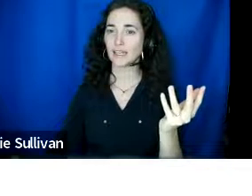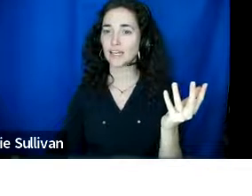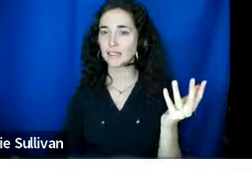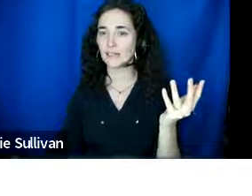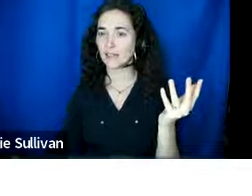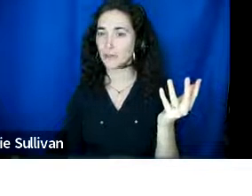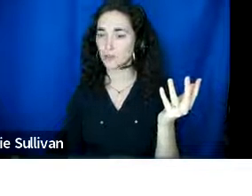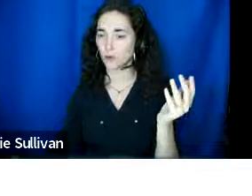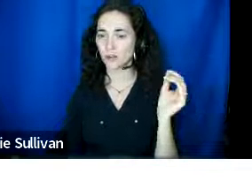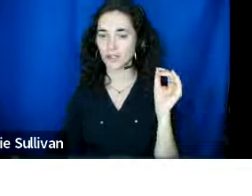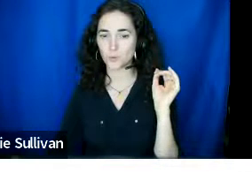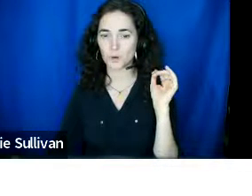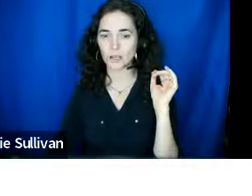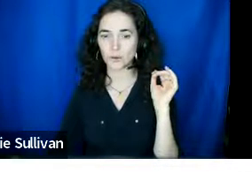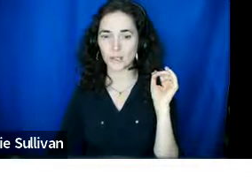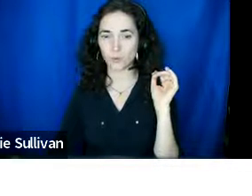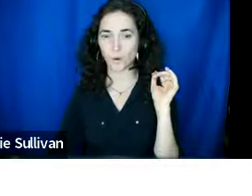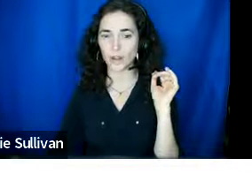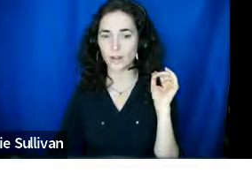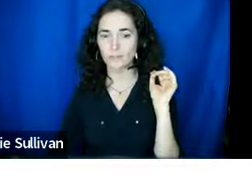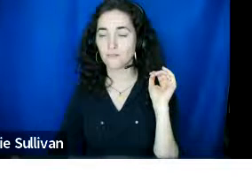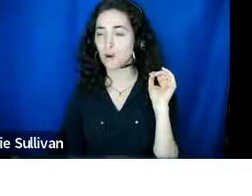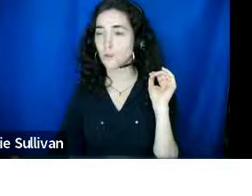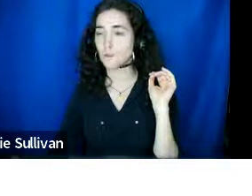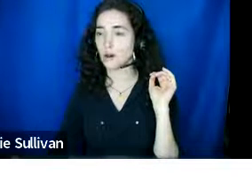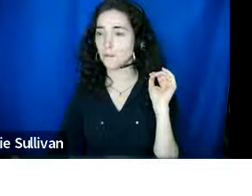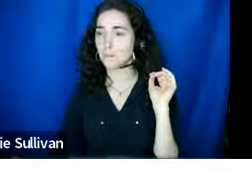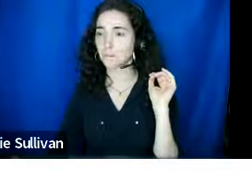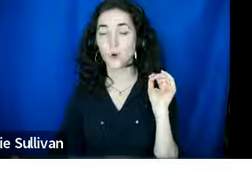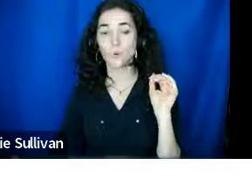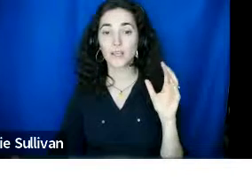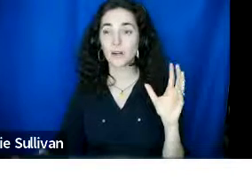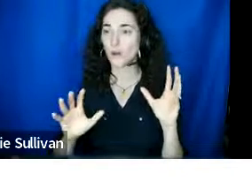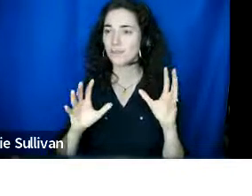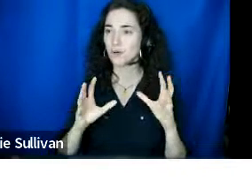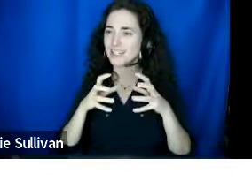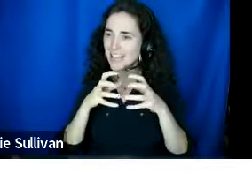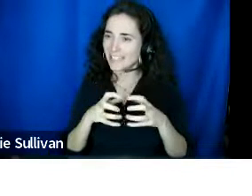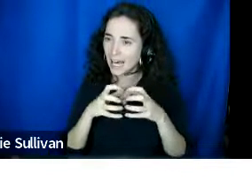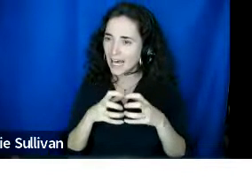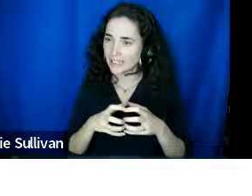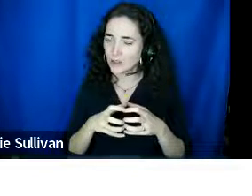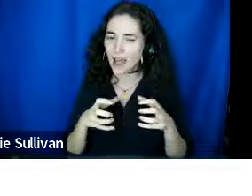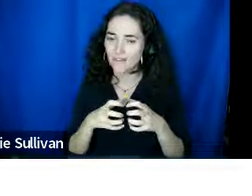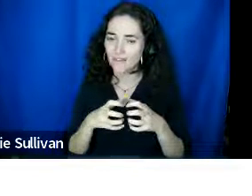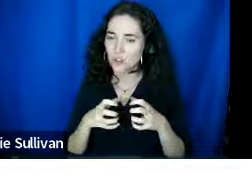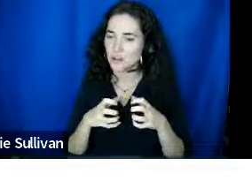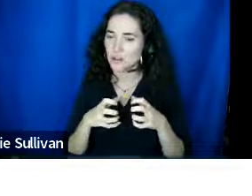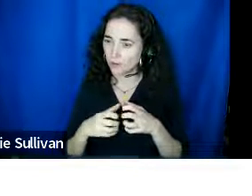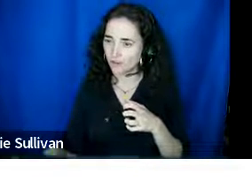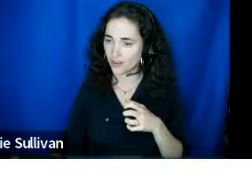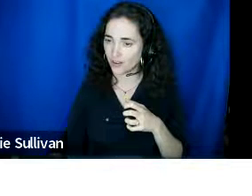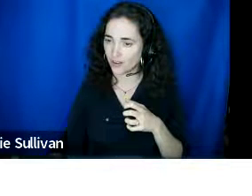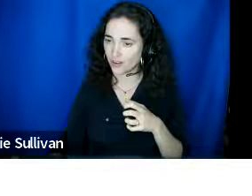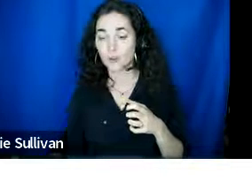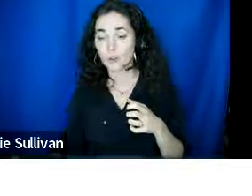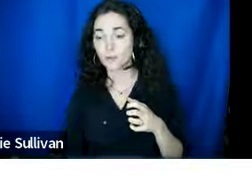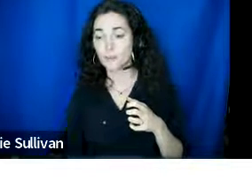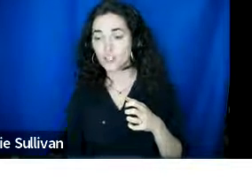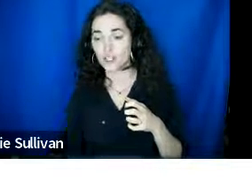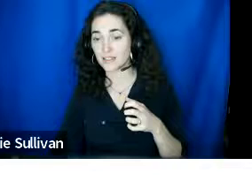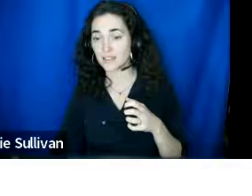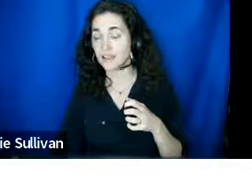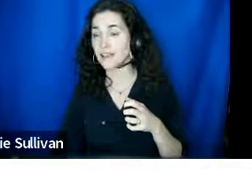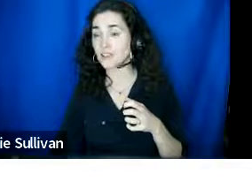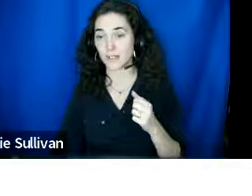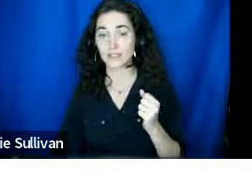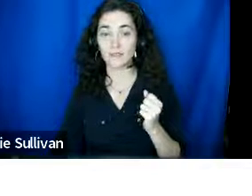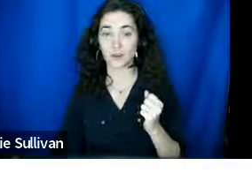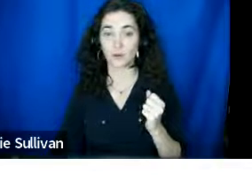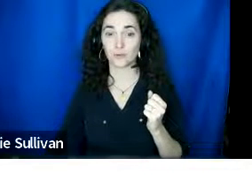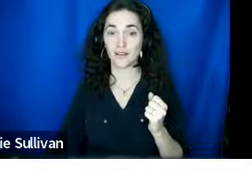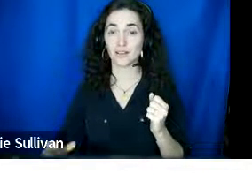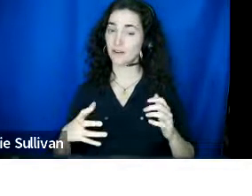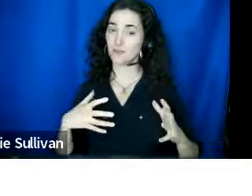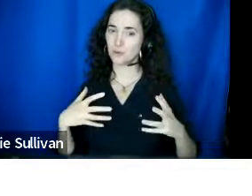And again, like I mentioned. earlier. that's where we we get away from we get away from the technicalities of having to be perfect. and for the perfectionists, that's really difficult right.